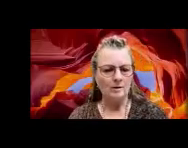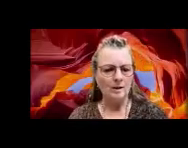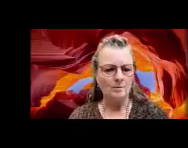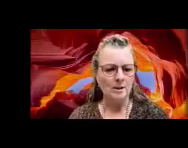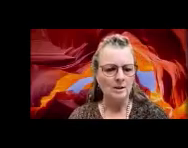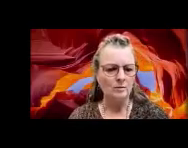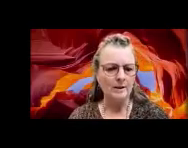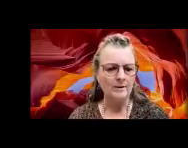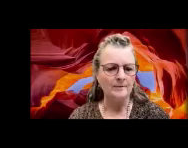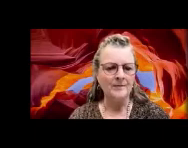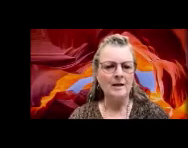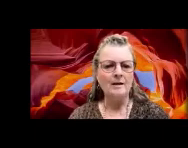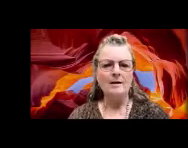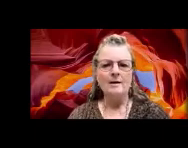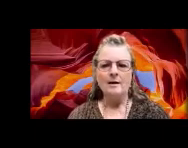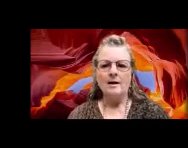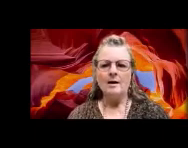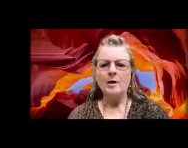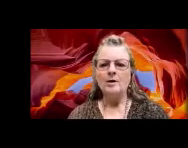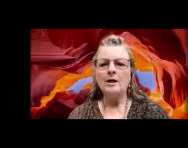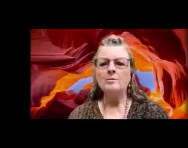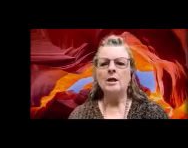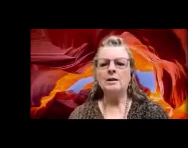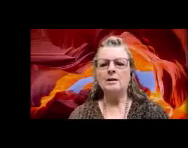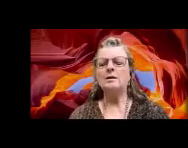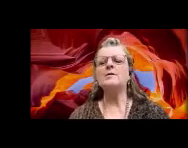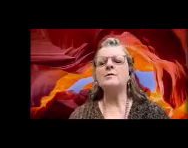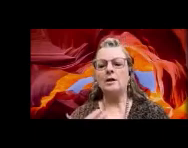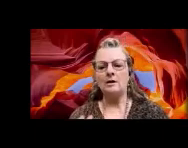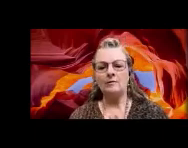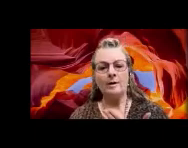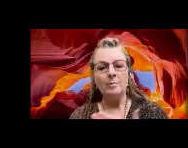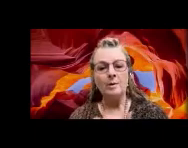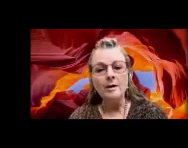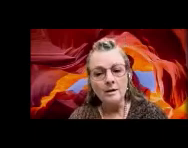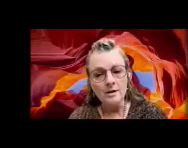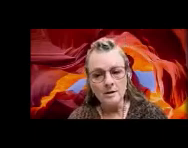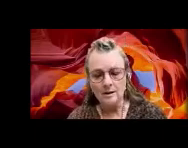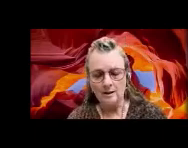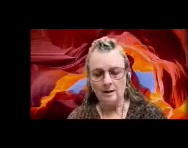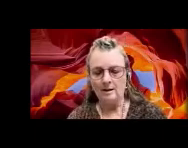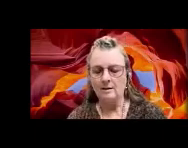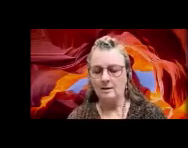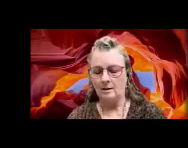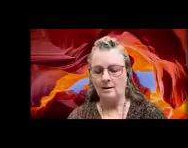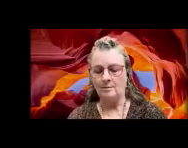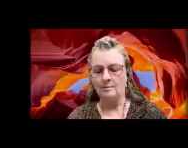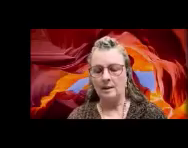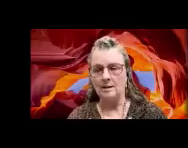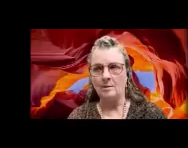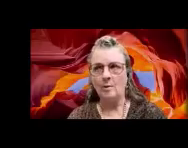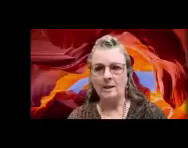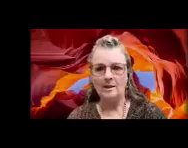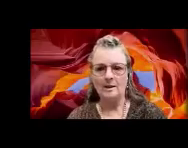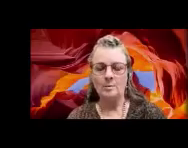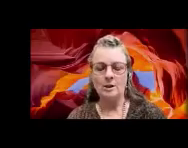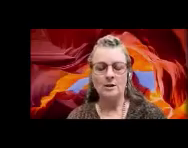their names as well. Our learning objectives is to identify barriers, and in some ways, that's mission